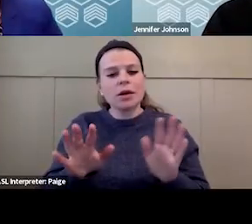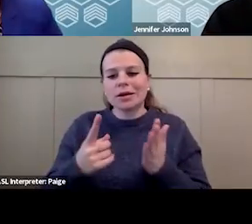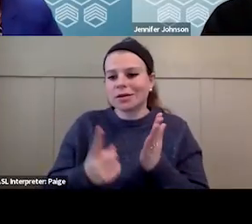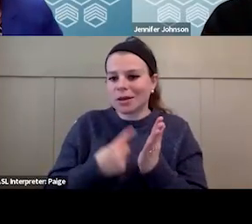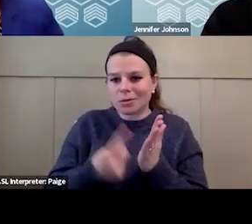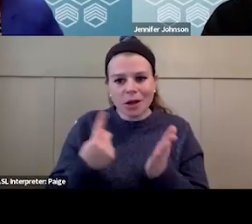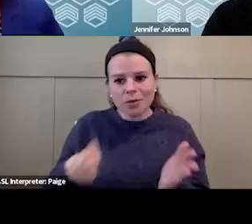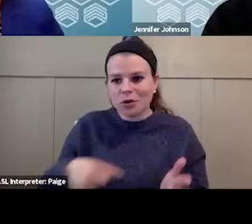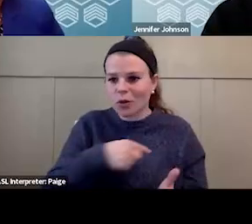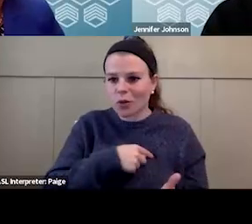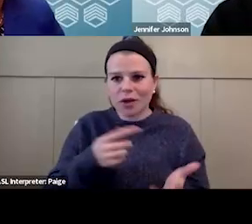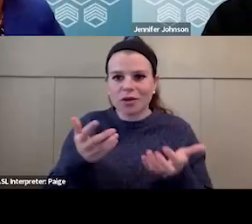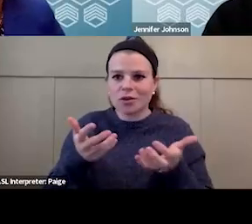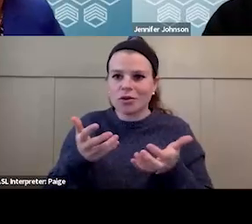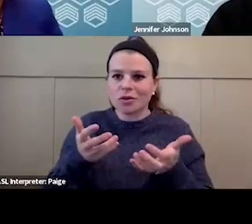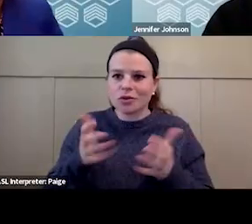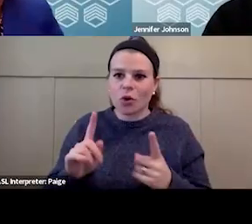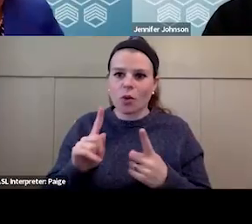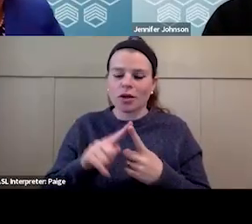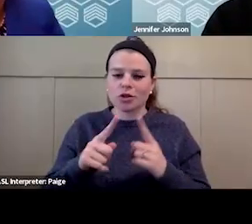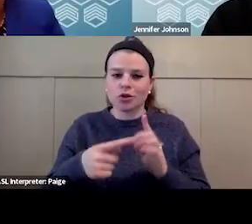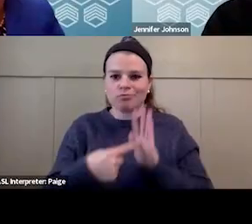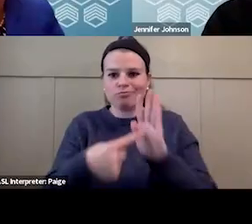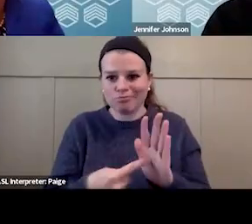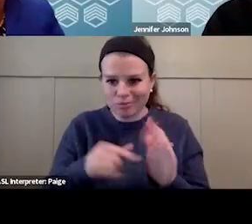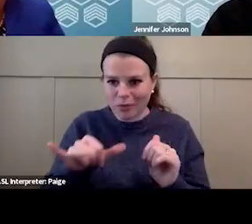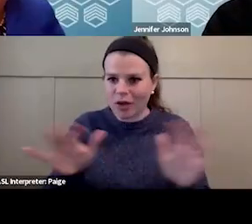um, we don't want to appear judgemental. Uh, we wanna be supportive.